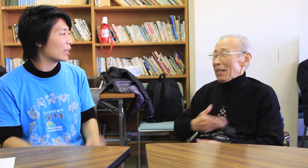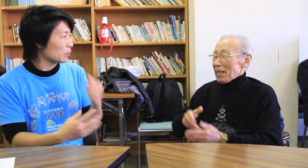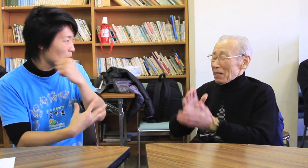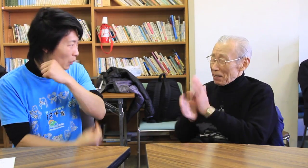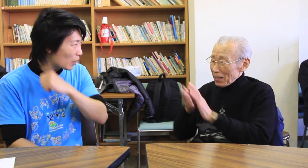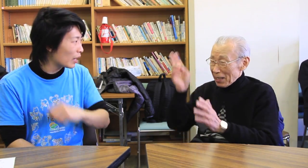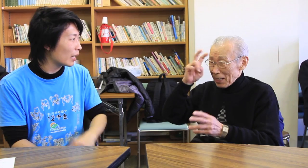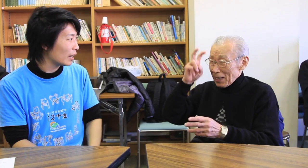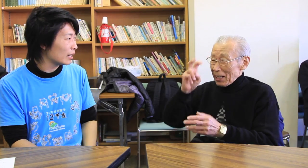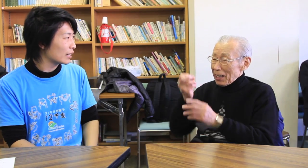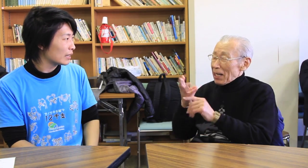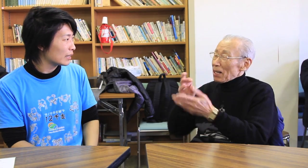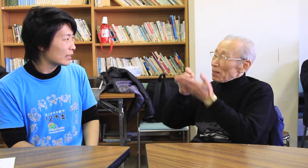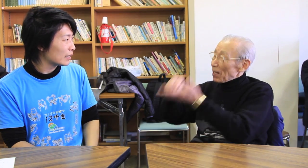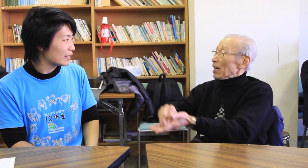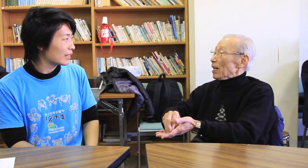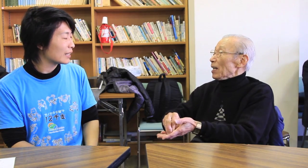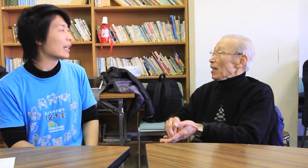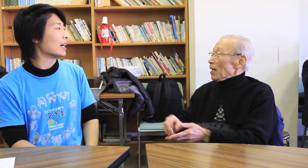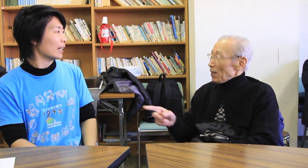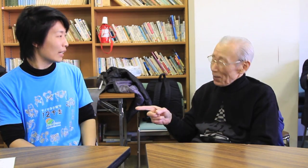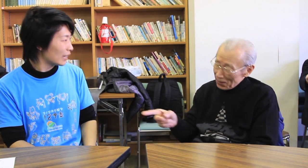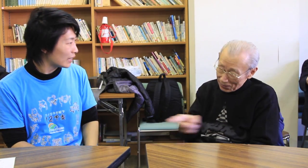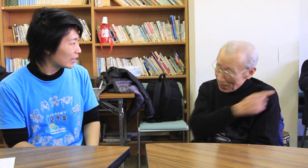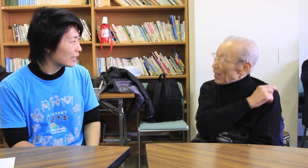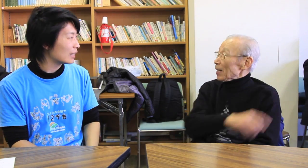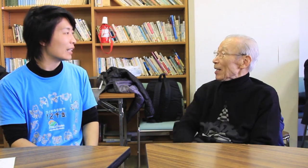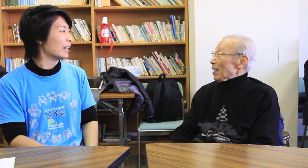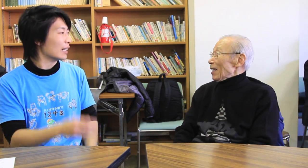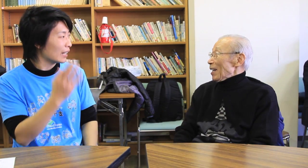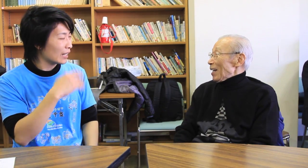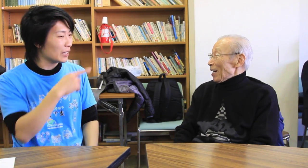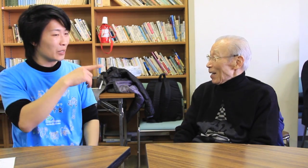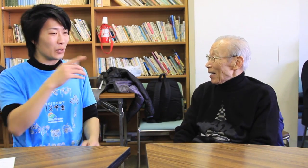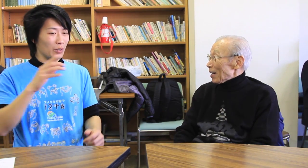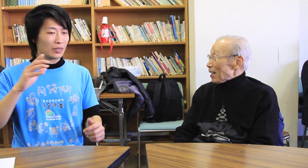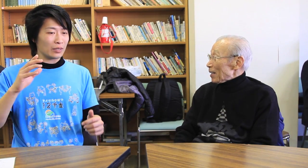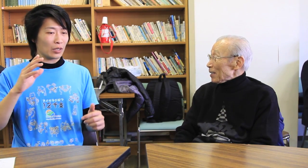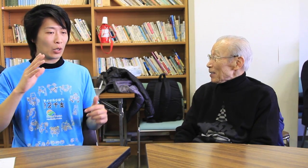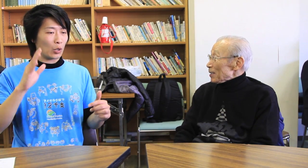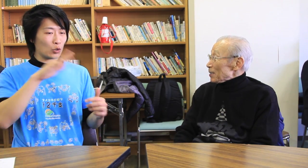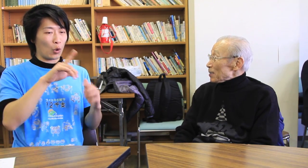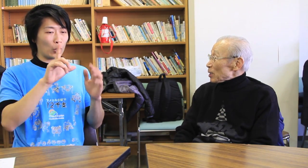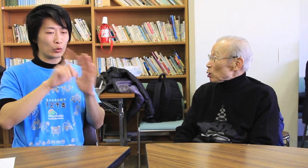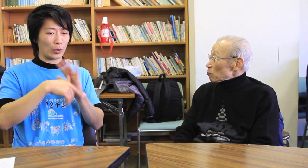the war caused so much chaos. I lived a poor life, but it couldn't be helped. After a few years, I attended school again.